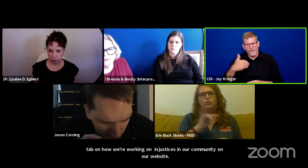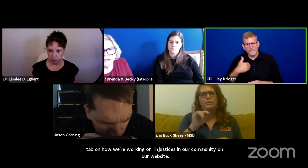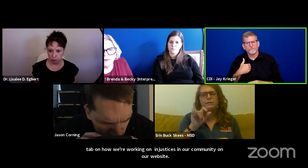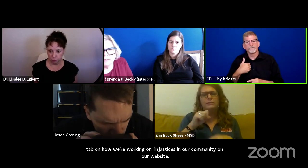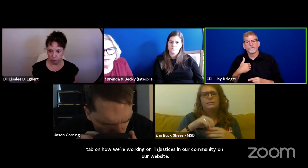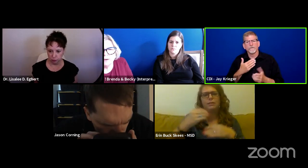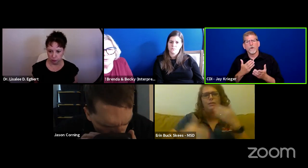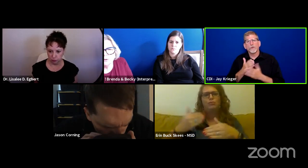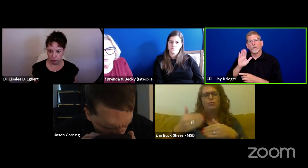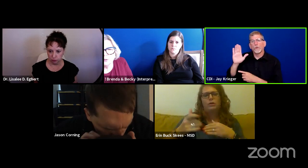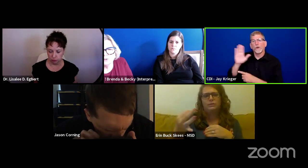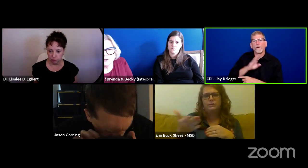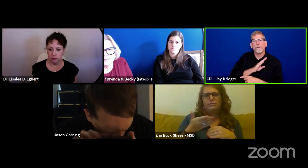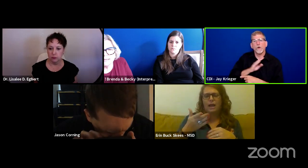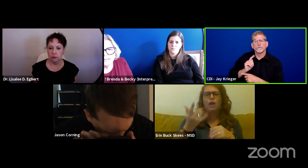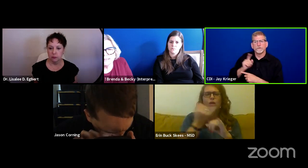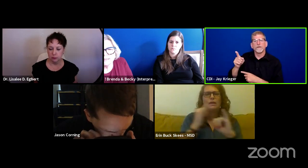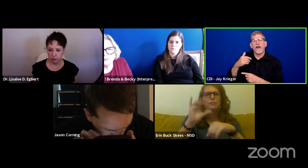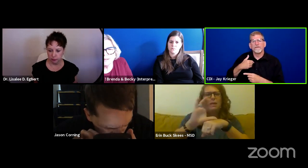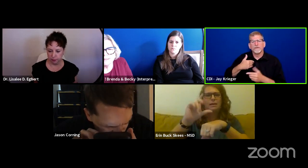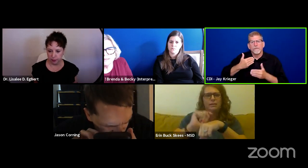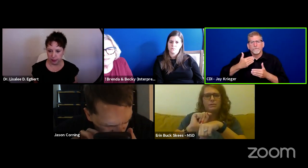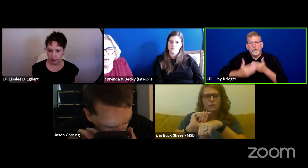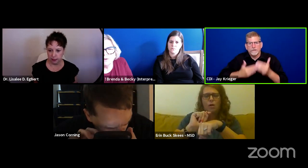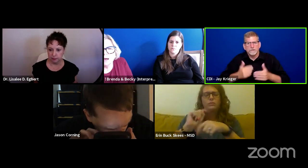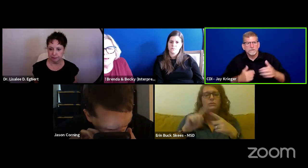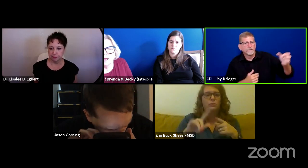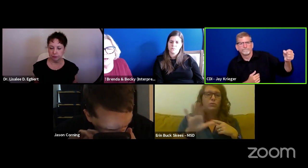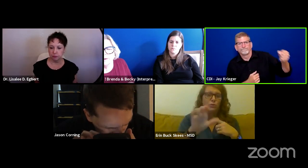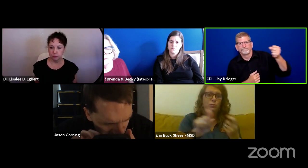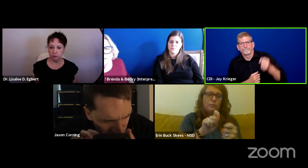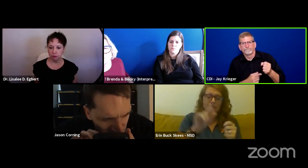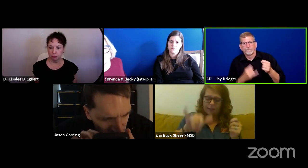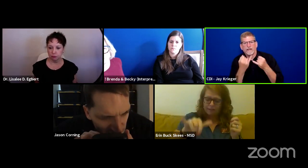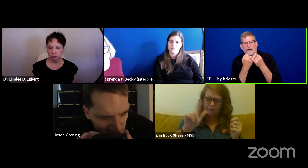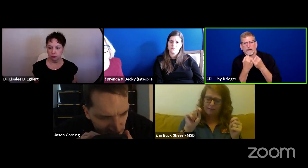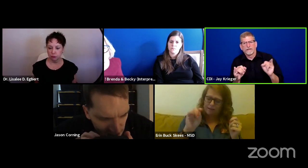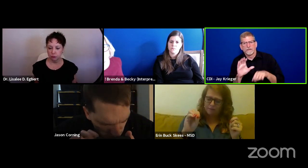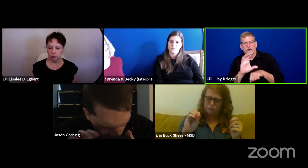having through the board of trustees is in the process of hiring an independent consultant